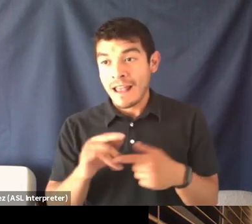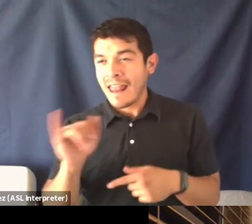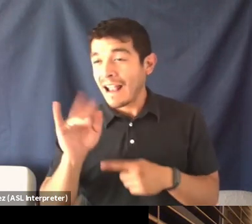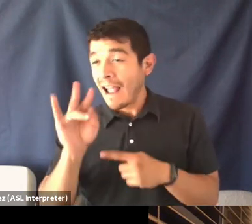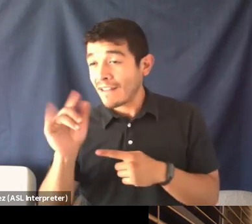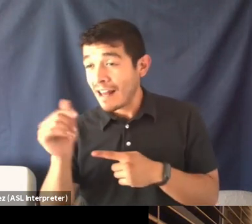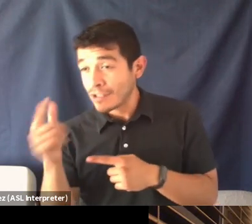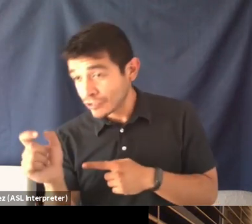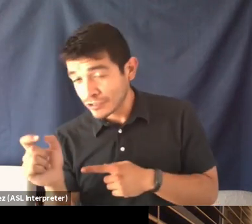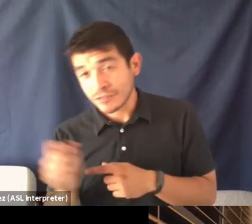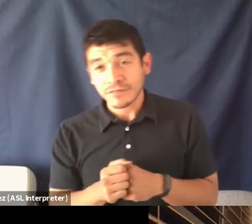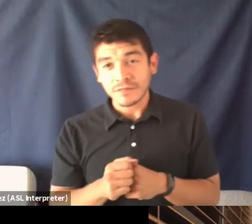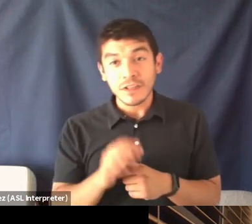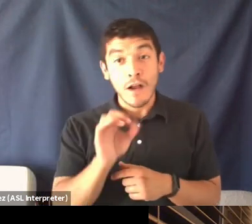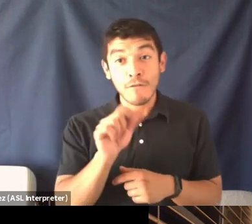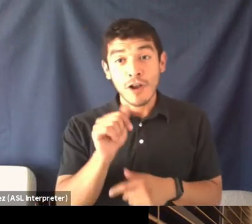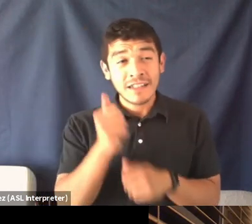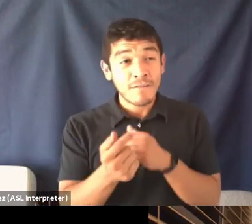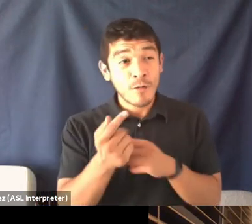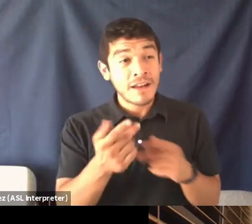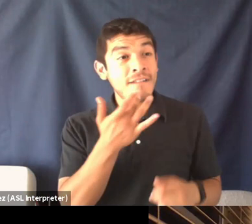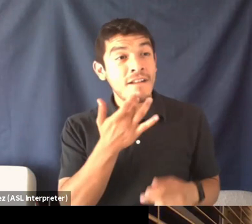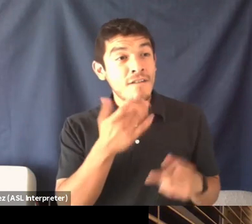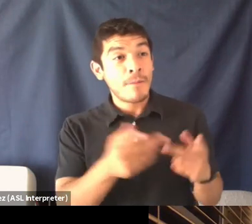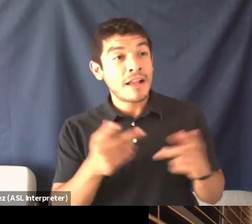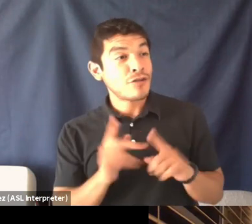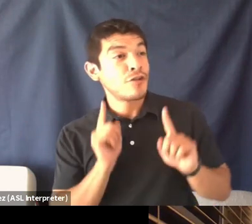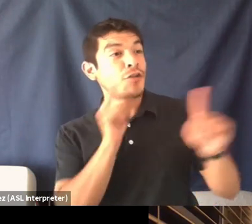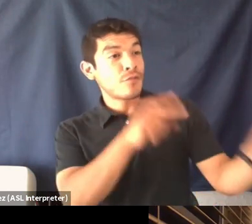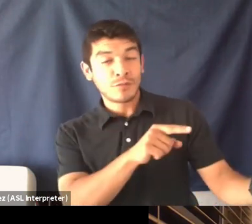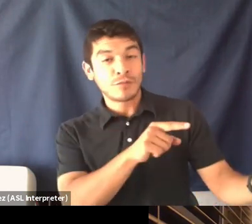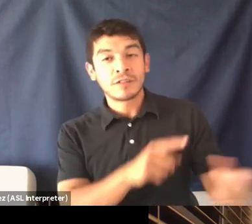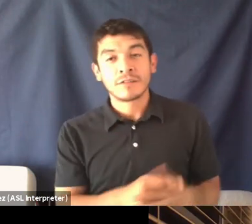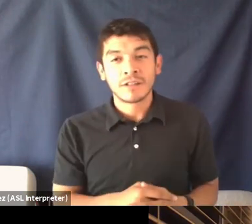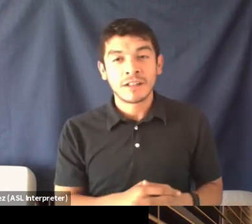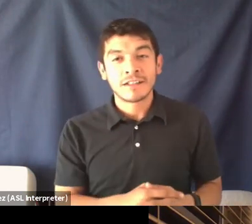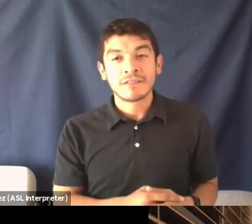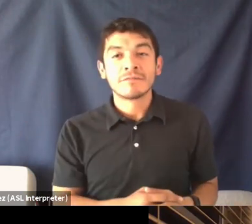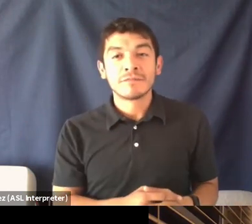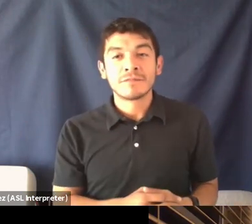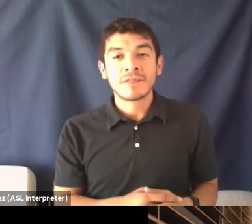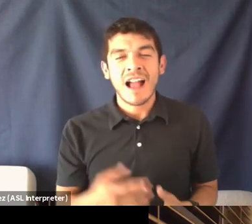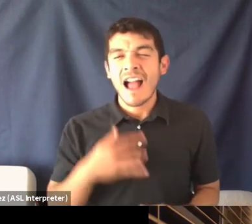It's, you know like Florida's everyone's favorite escapist location. I feel like, this is a very random reference,